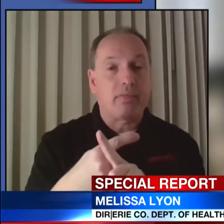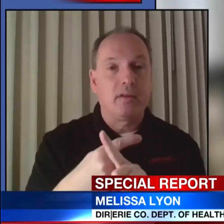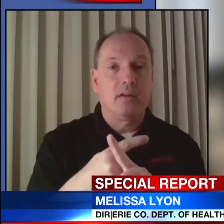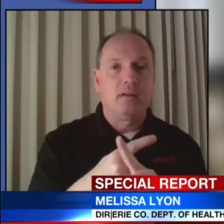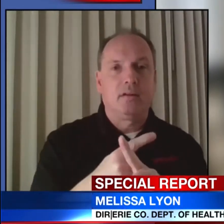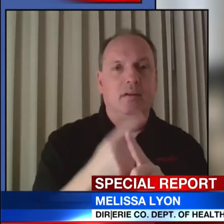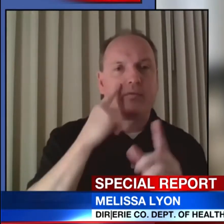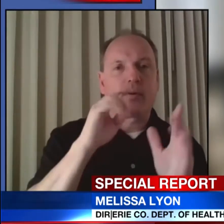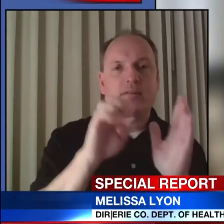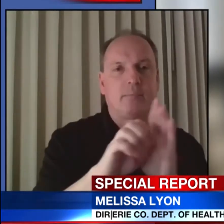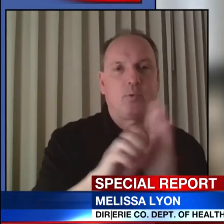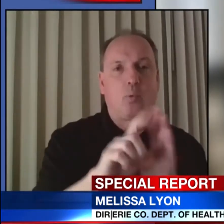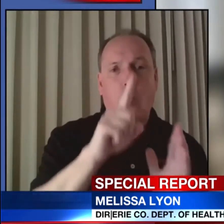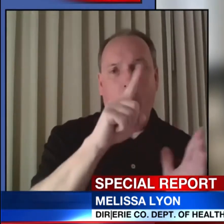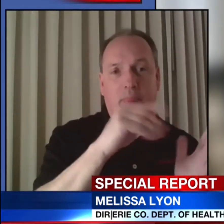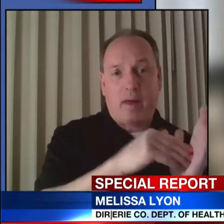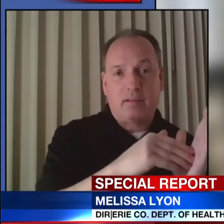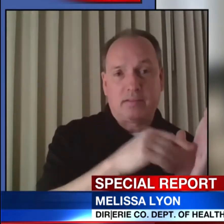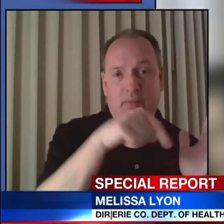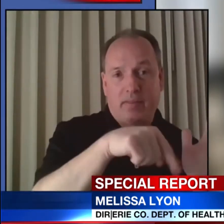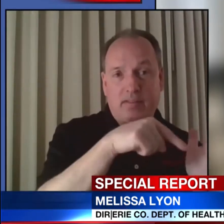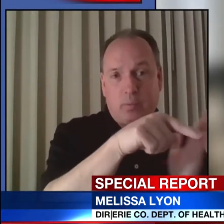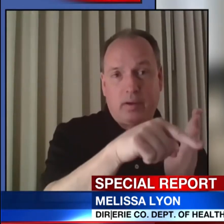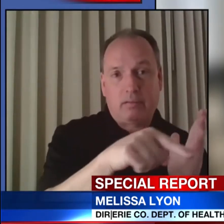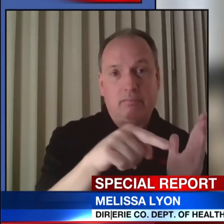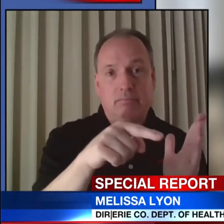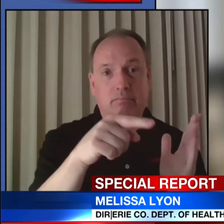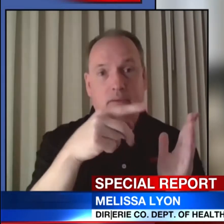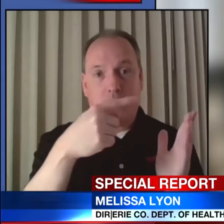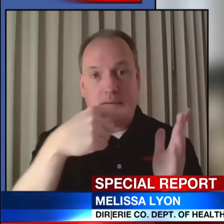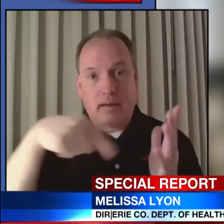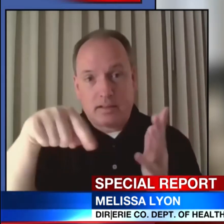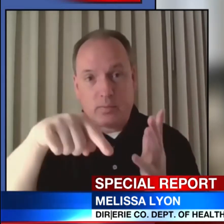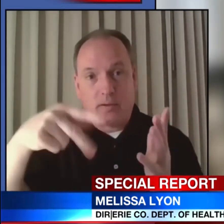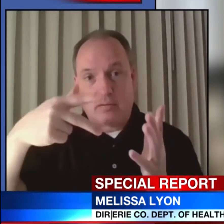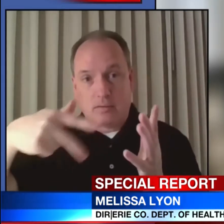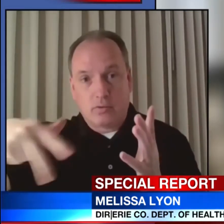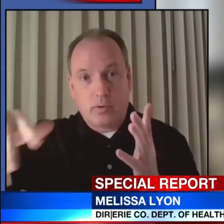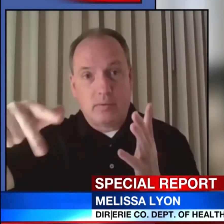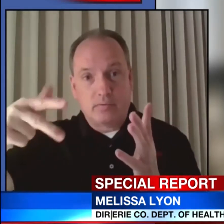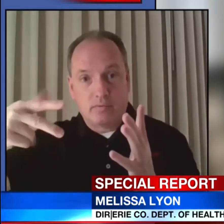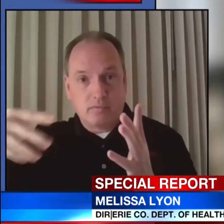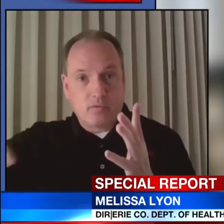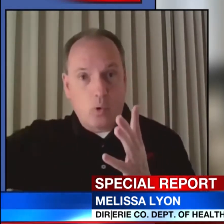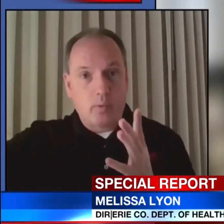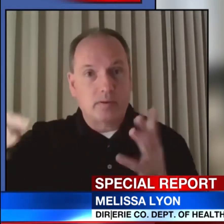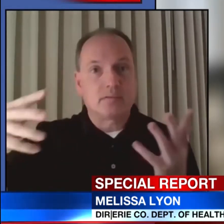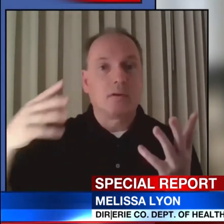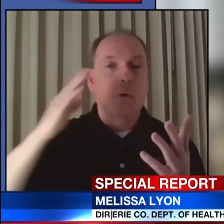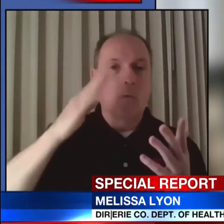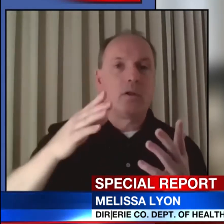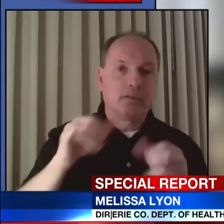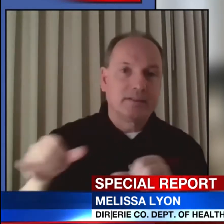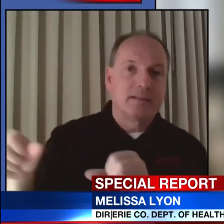WEEKS. WITH EACH SYSTEM RECEIVED WILL REMAIN CONSISTENT. IT ALLOWS US TO PLAN A BIT